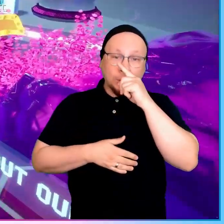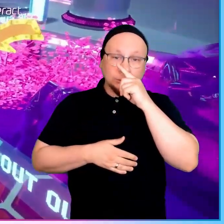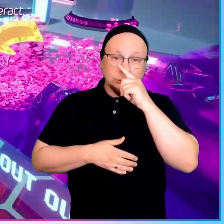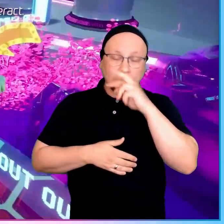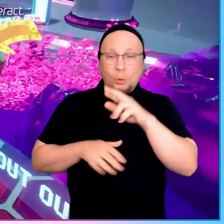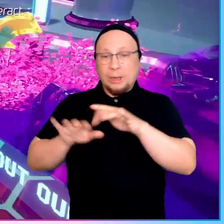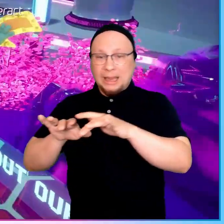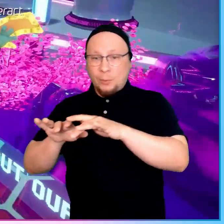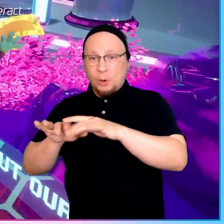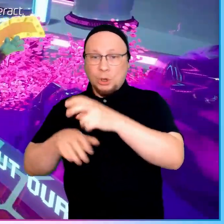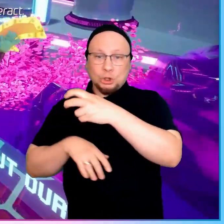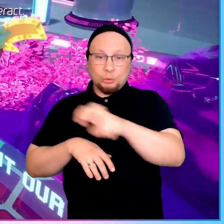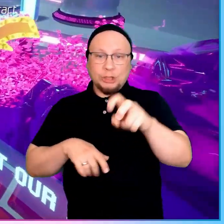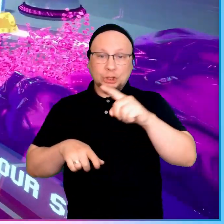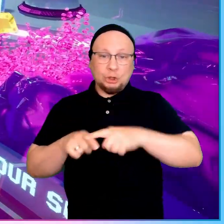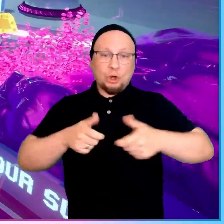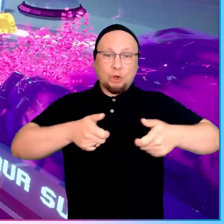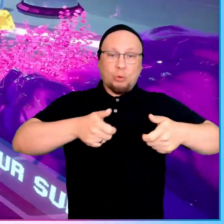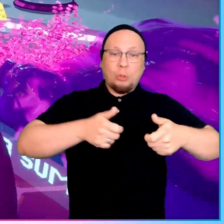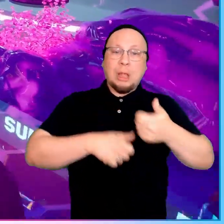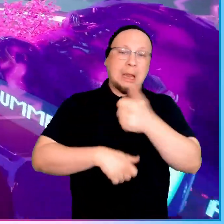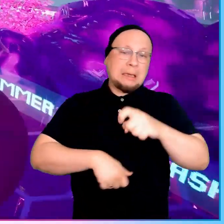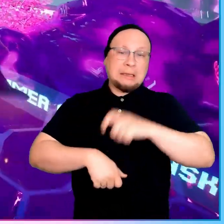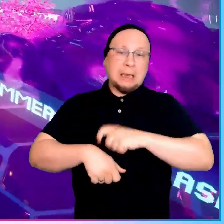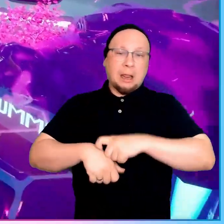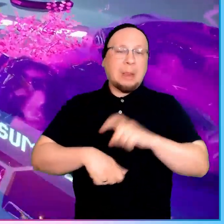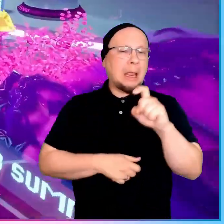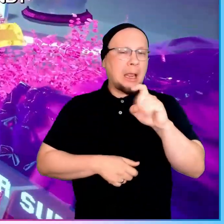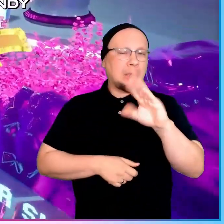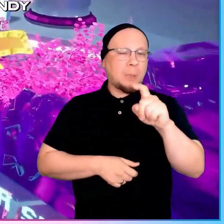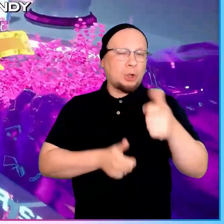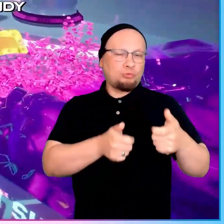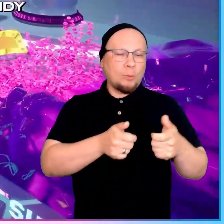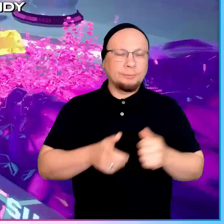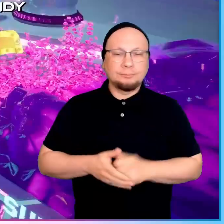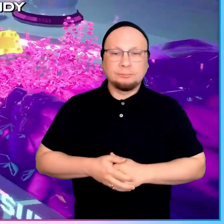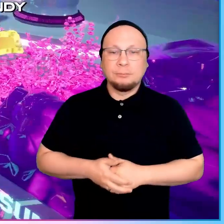you can switch to an XBox controller at any time. As a person with a physical disability,